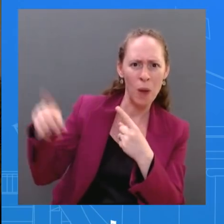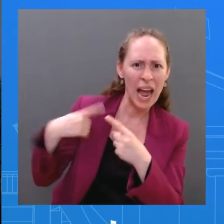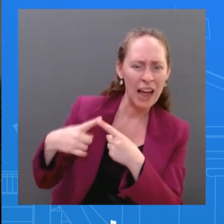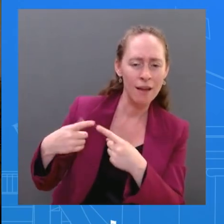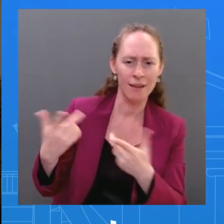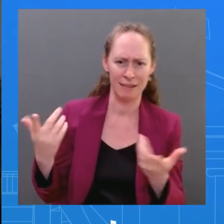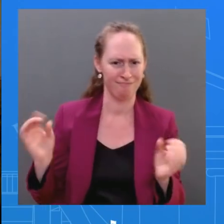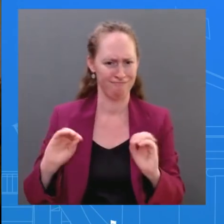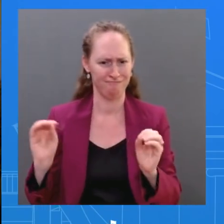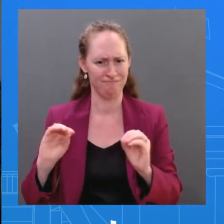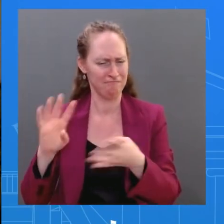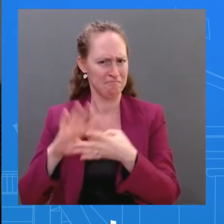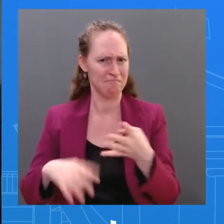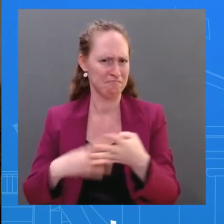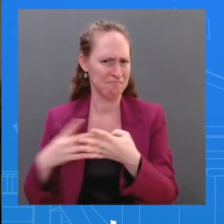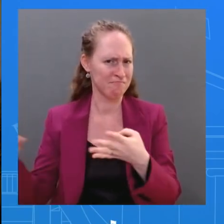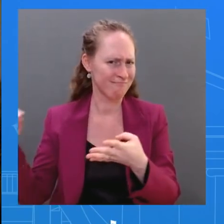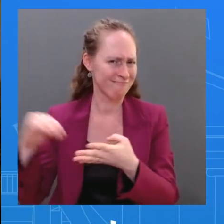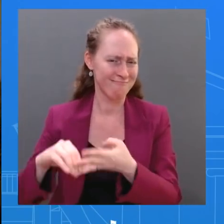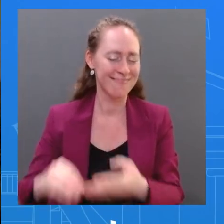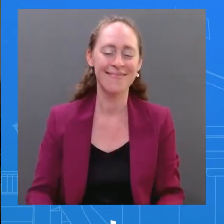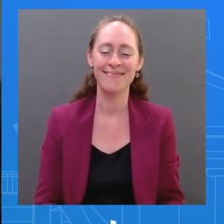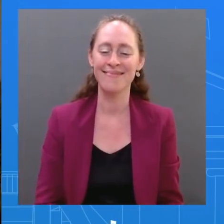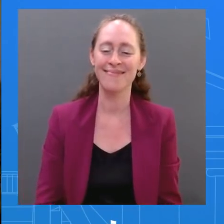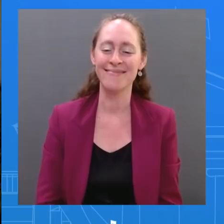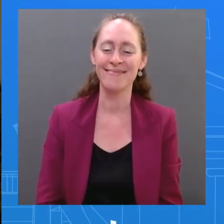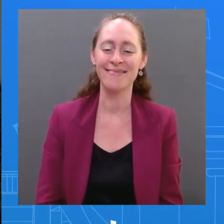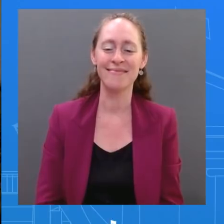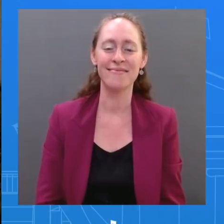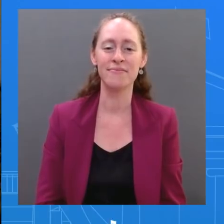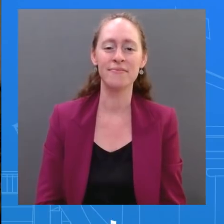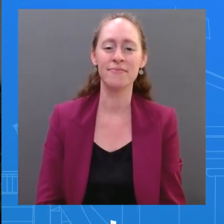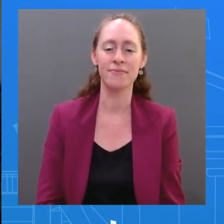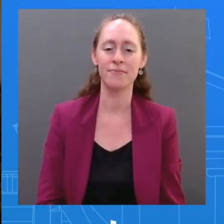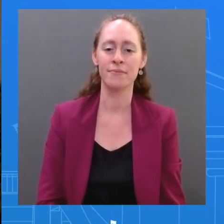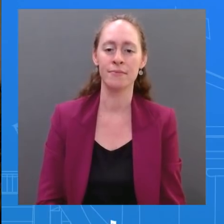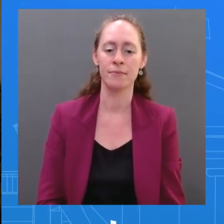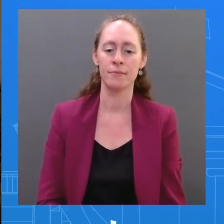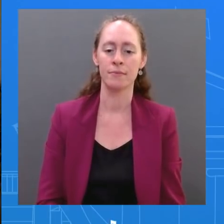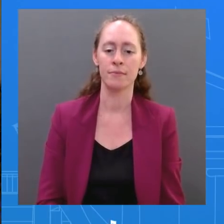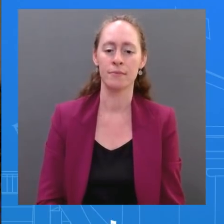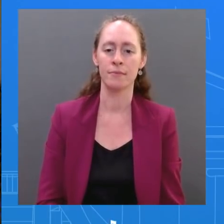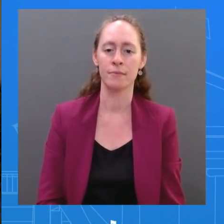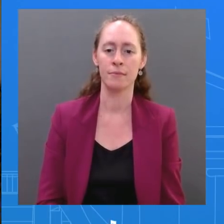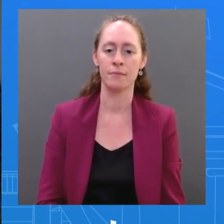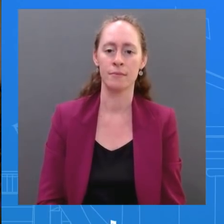As you talked about and as we're still reeling and trying to figure out still what happens after Roe v.